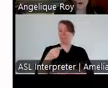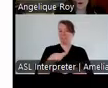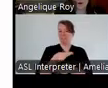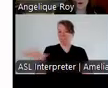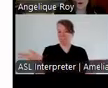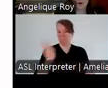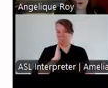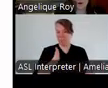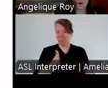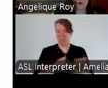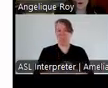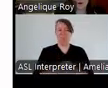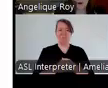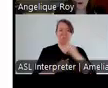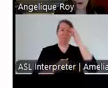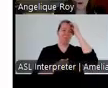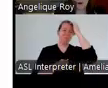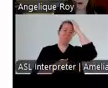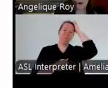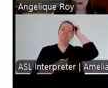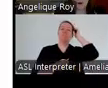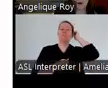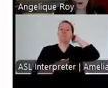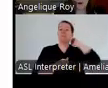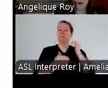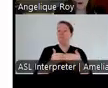Before the addition of these accessibility icons,